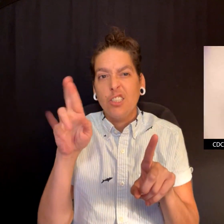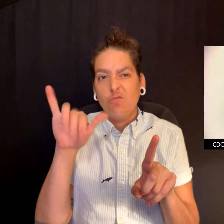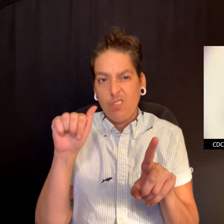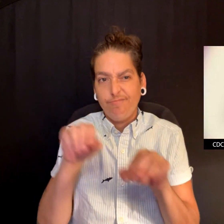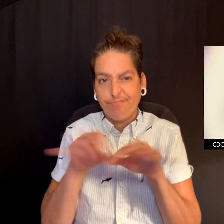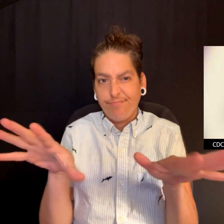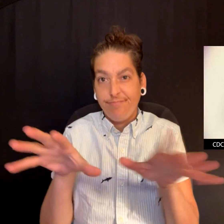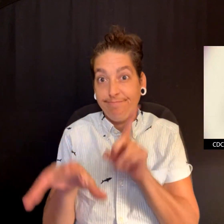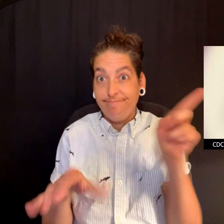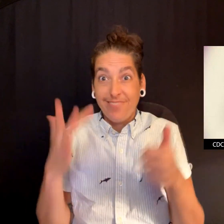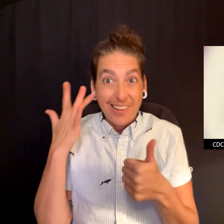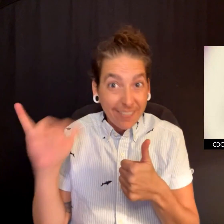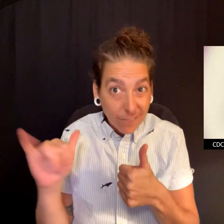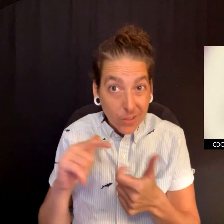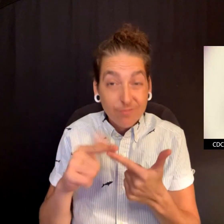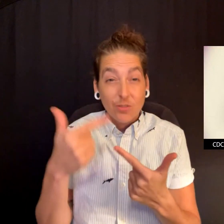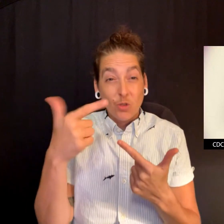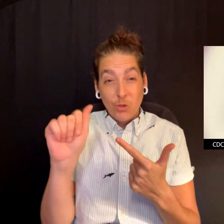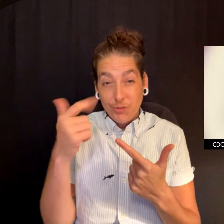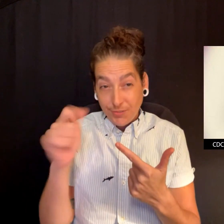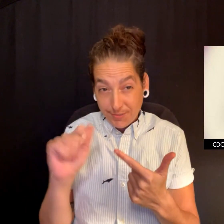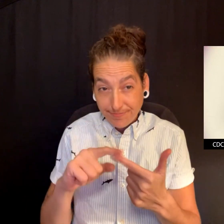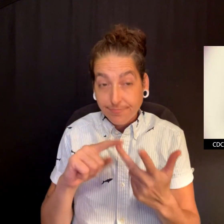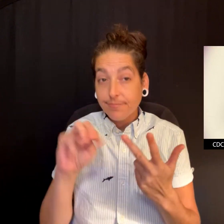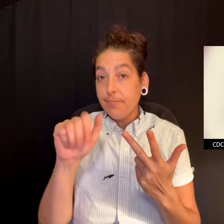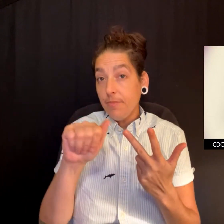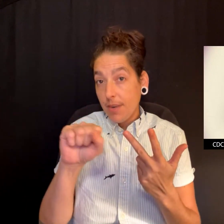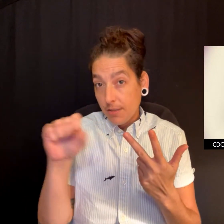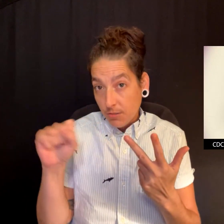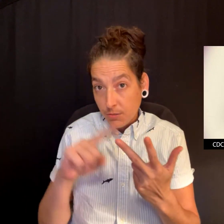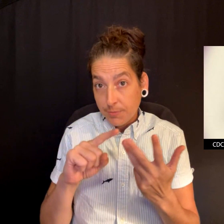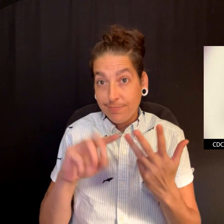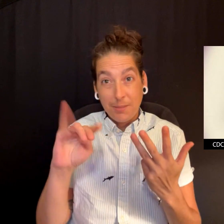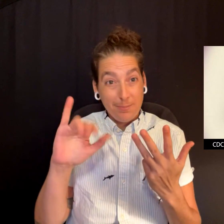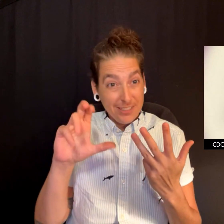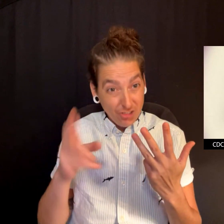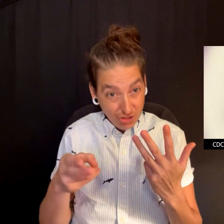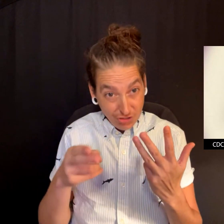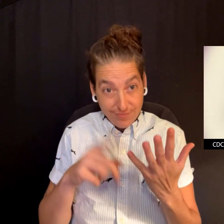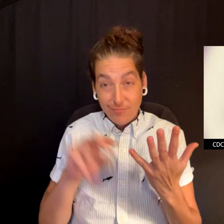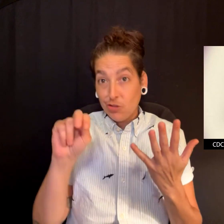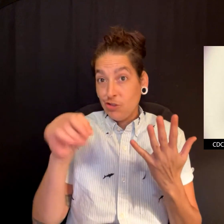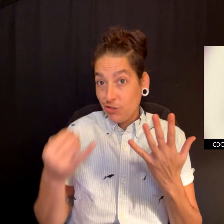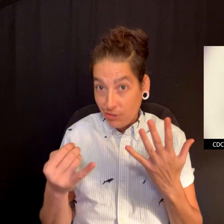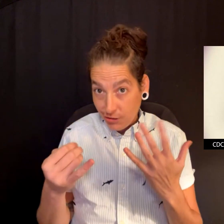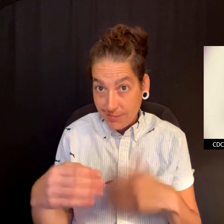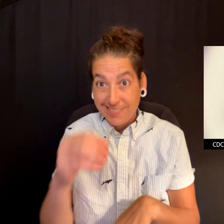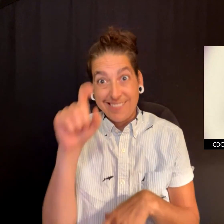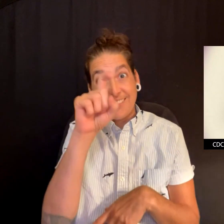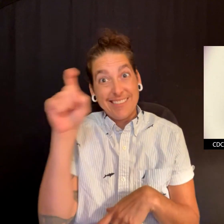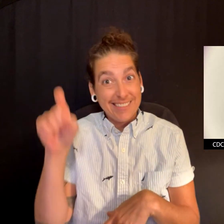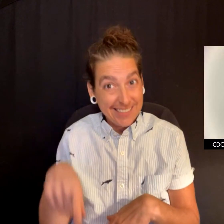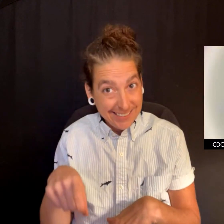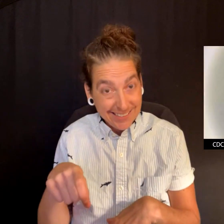were links to a listeria outbreak in California, Georgia, Massachusetts, Michigan,